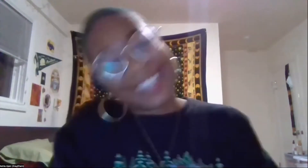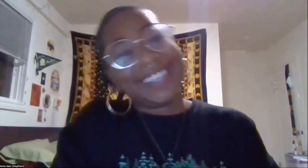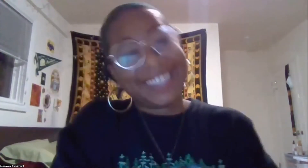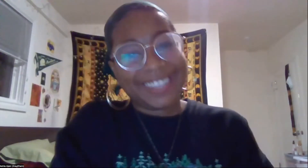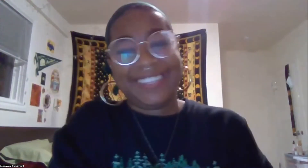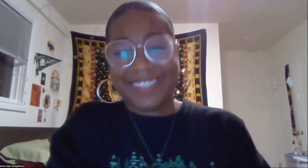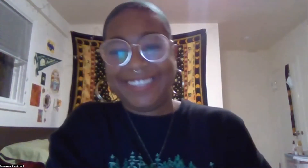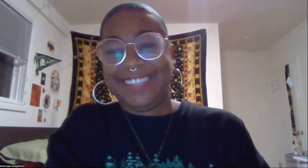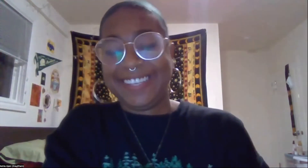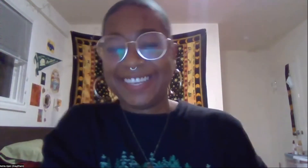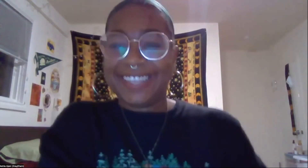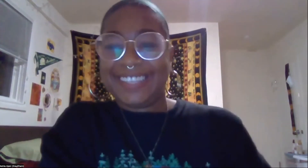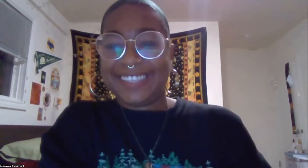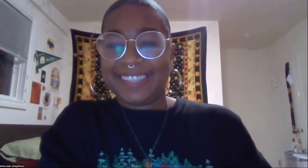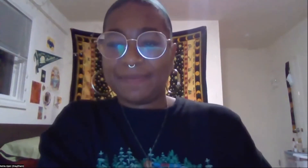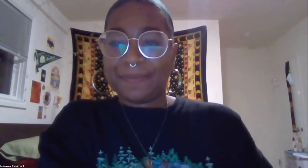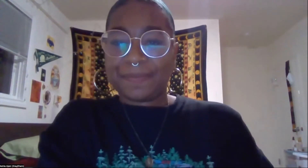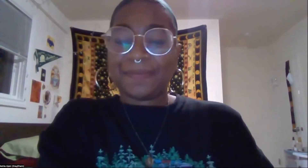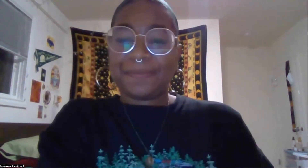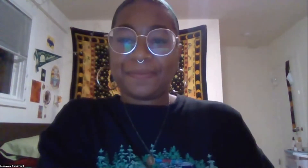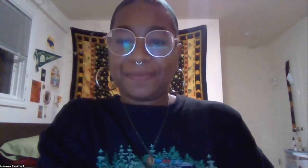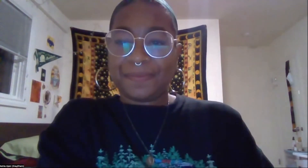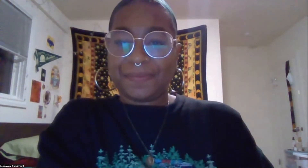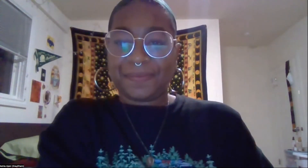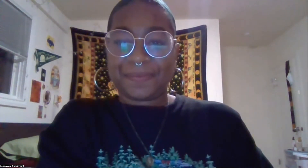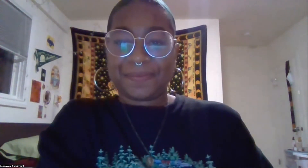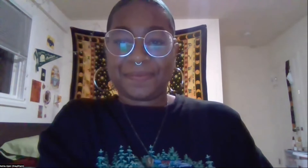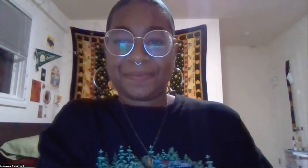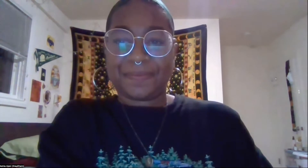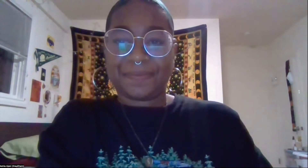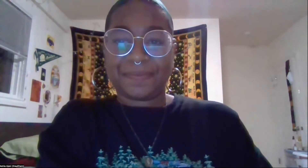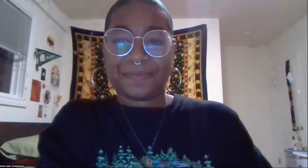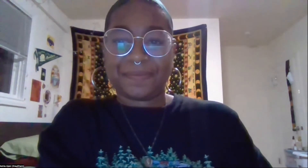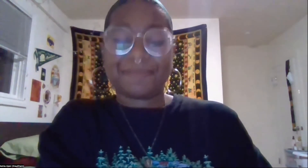so so amazing, which is to make really like political poems really intimate and really,